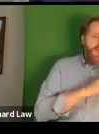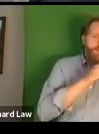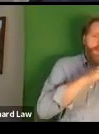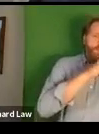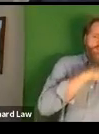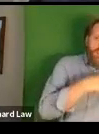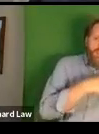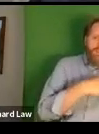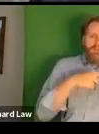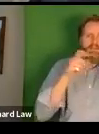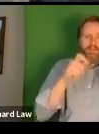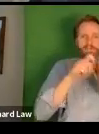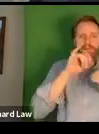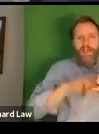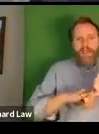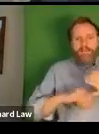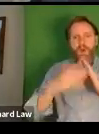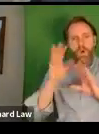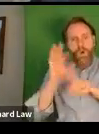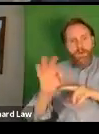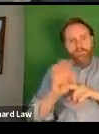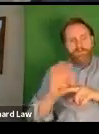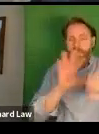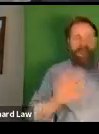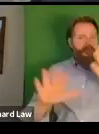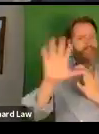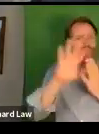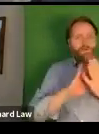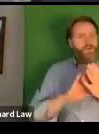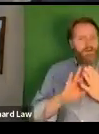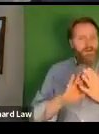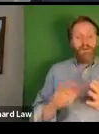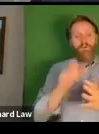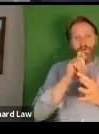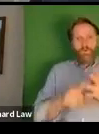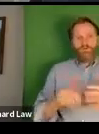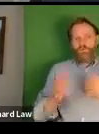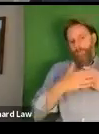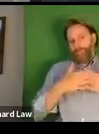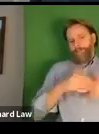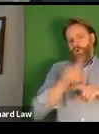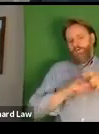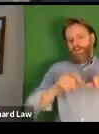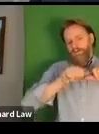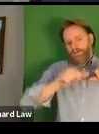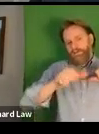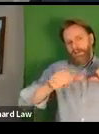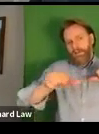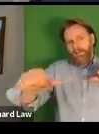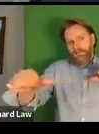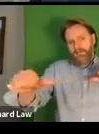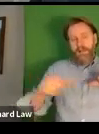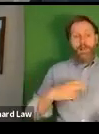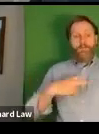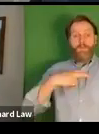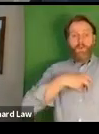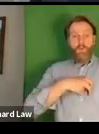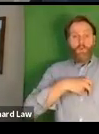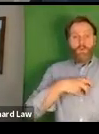and the Home Office and everyone else who's watching as I said earlier we will do many but the union standing together all of us we keep the country running